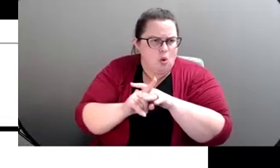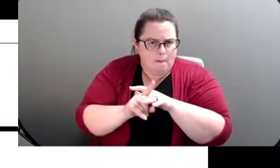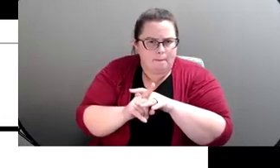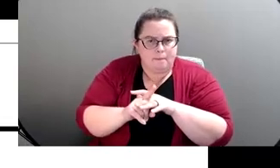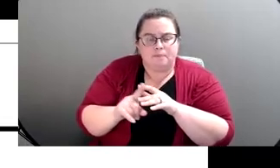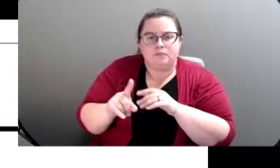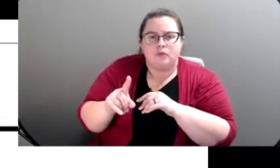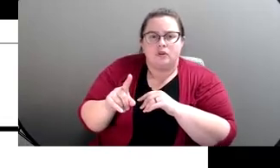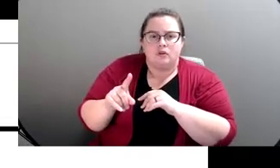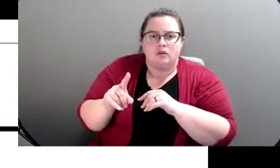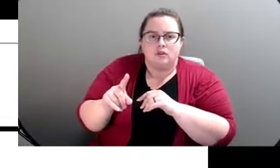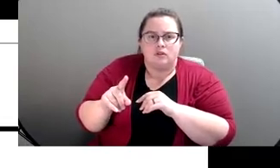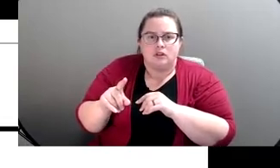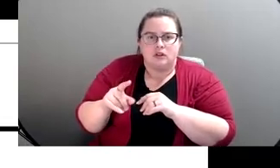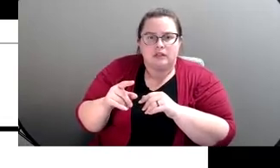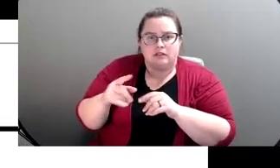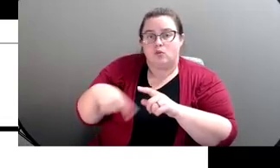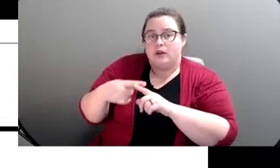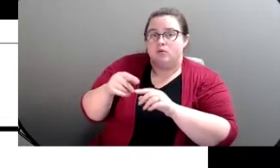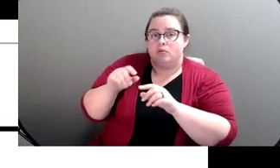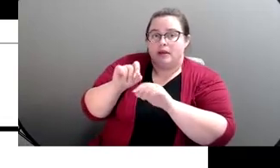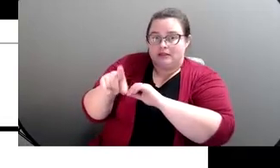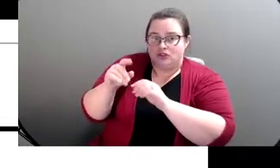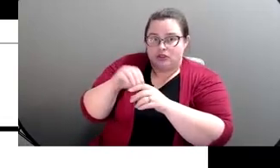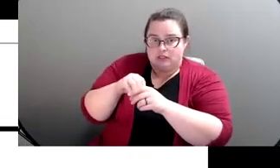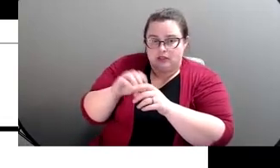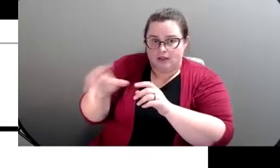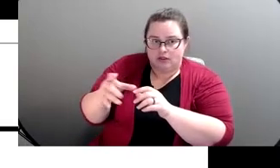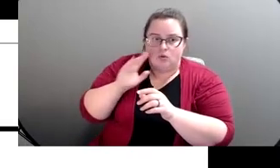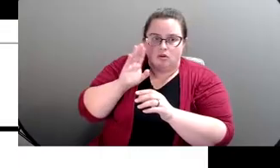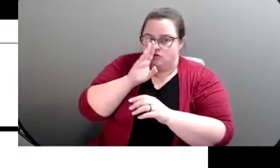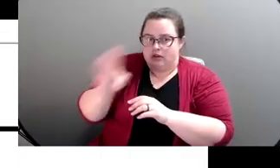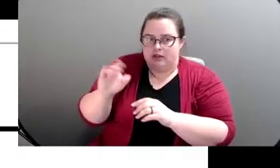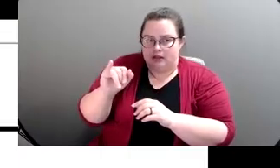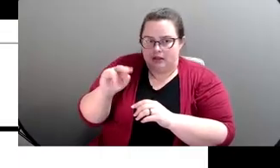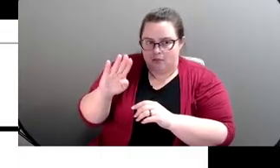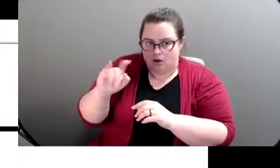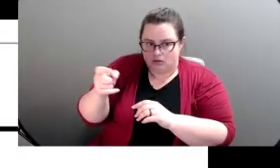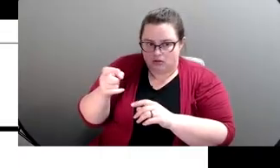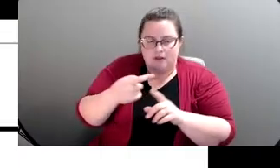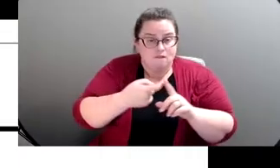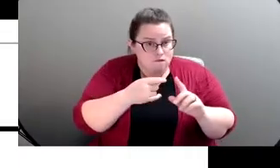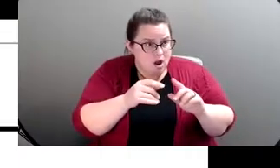it goes to their inbox. From the gradebook? From the gradebook.